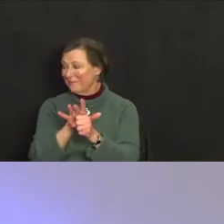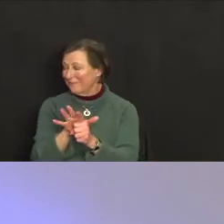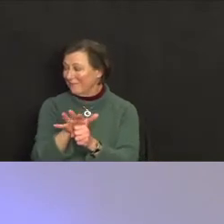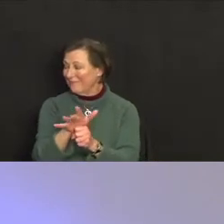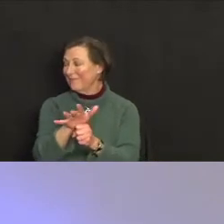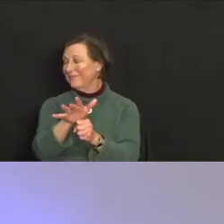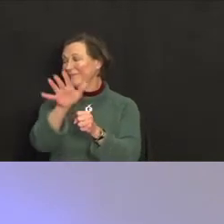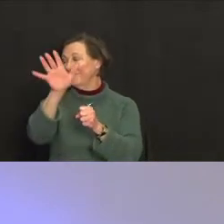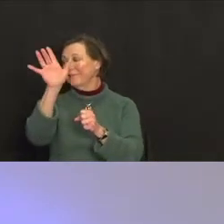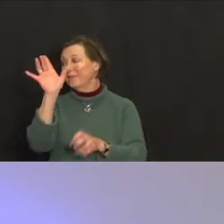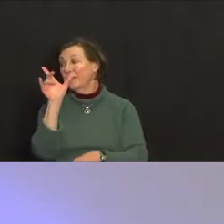Doth walk the woods so dainty